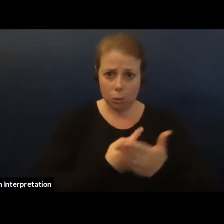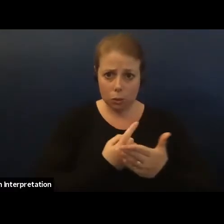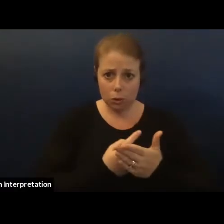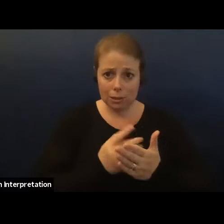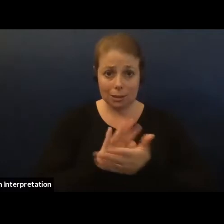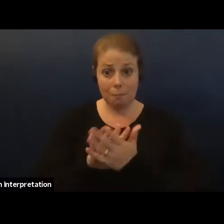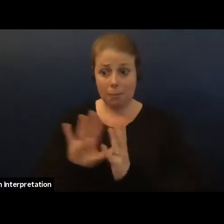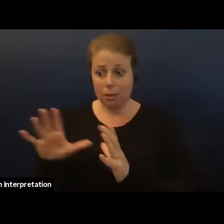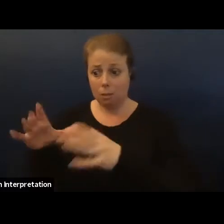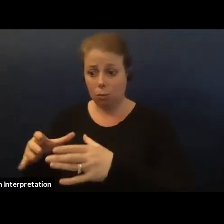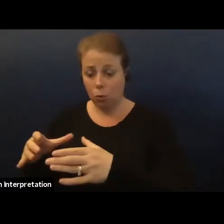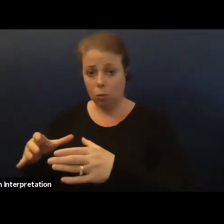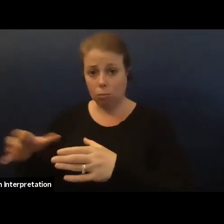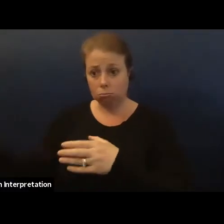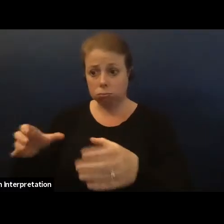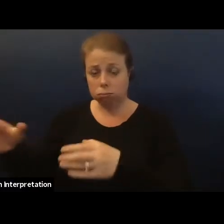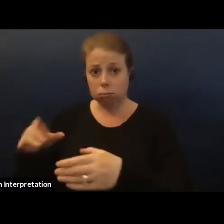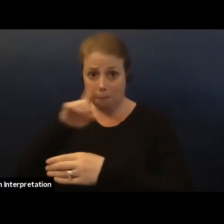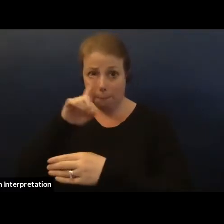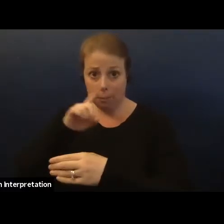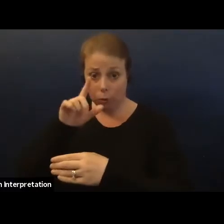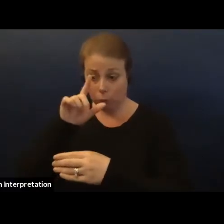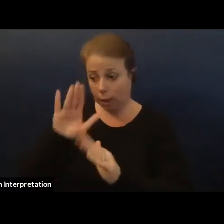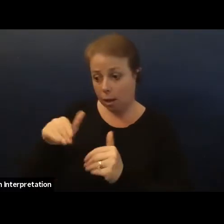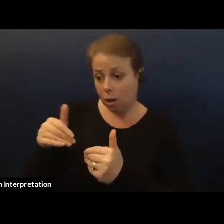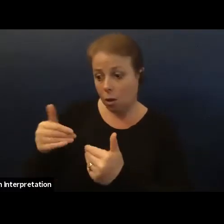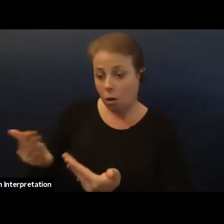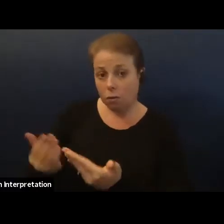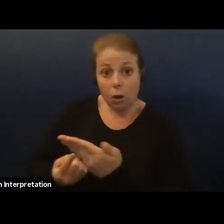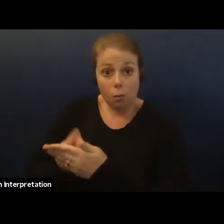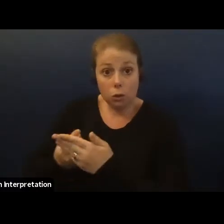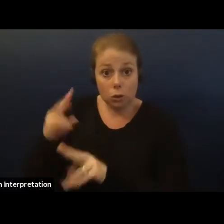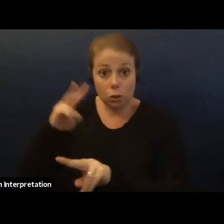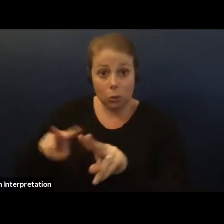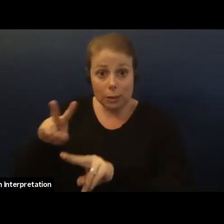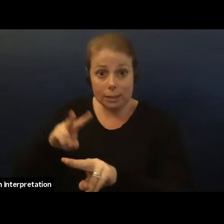we strive to make sure we can offer as many as possible and an opportunity to assess.